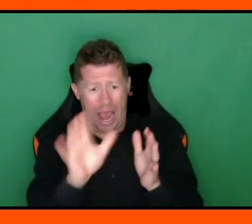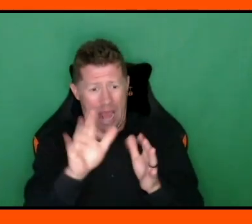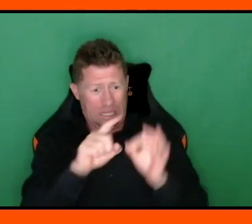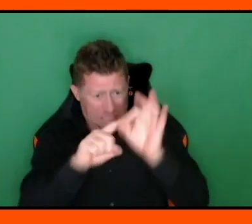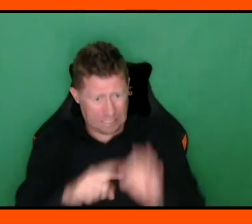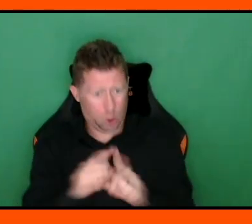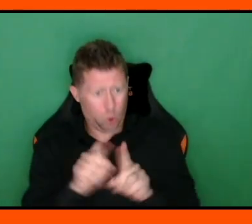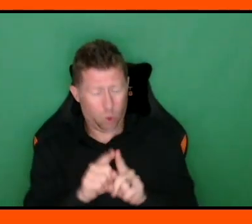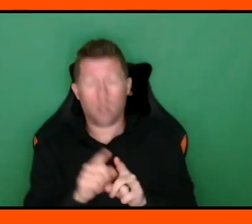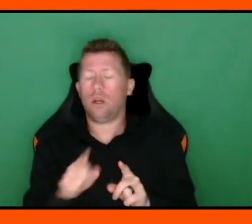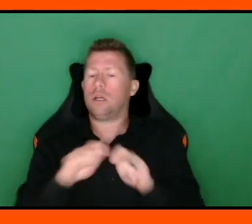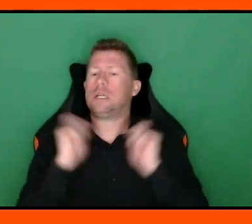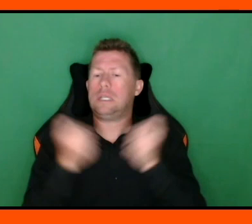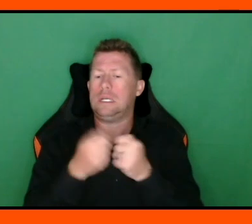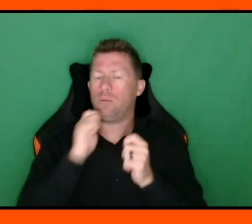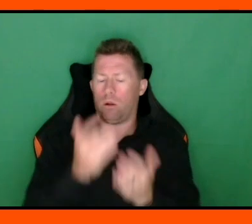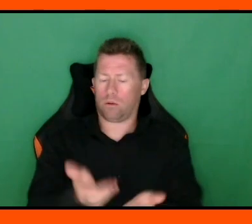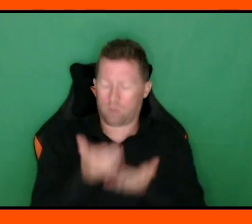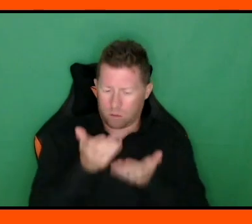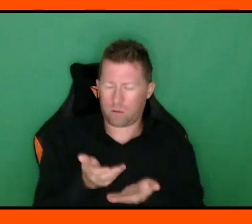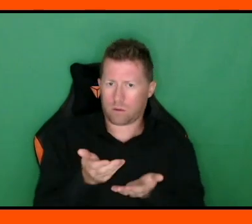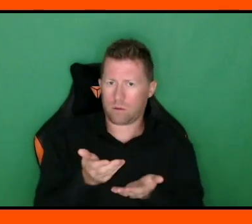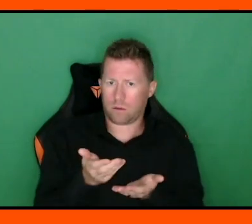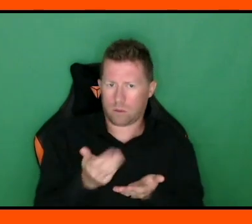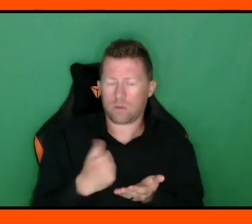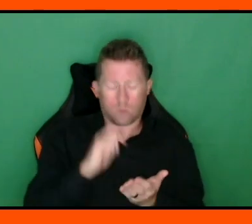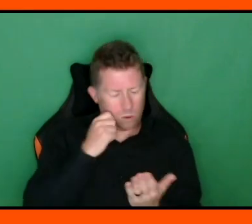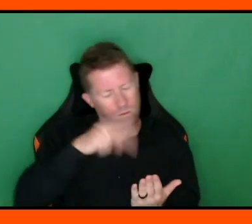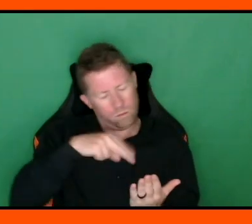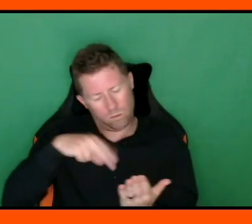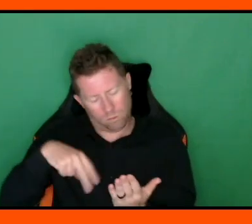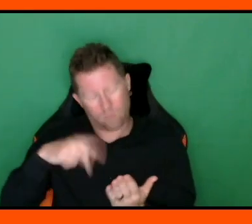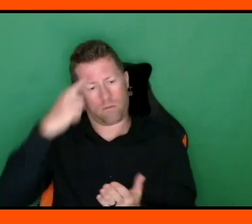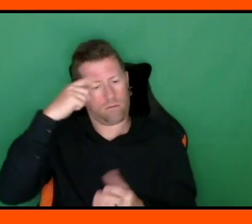that team will provide that to us and we will factor into it our work program.